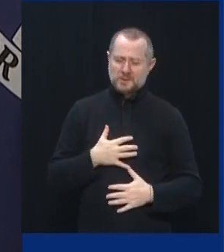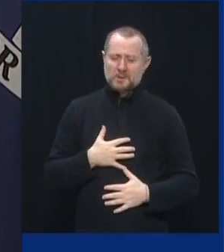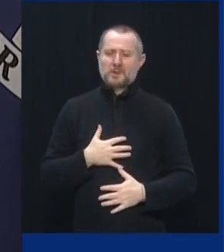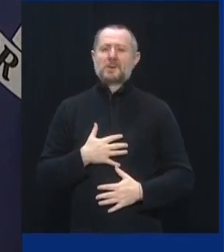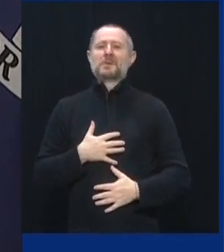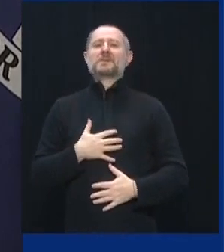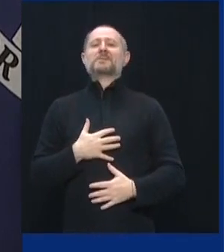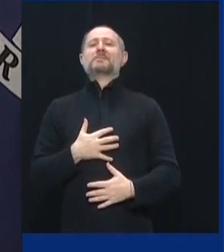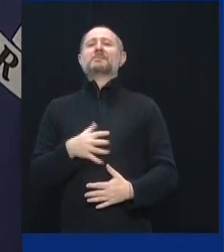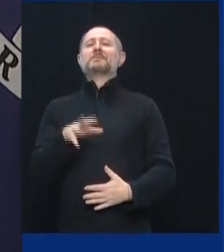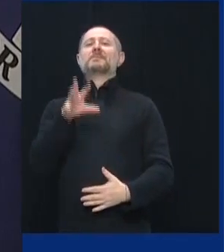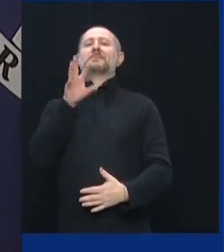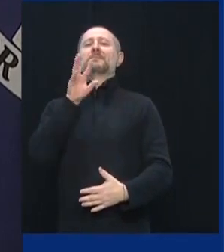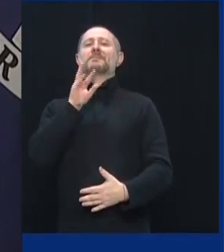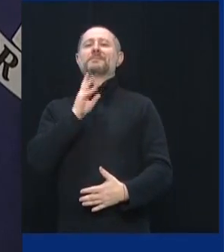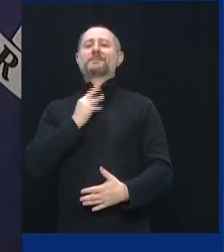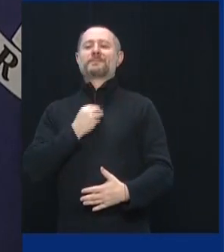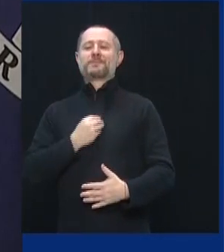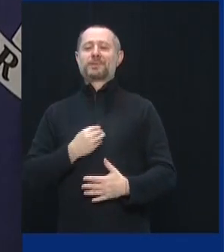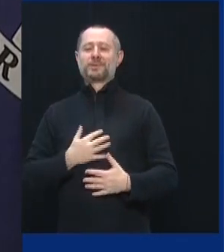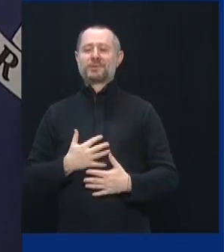INTO THE HUDSON SO WE'RE GOING